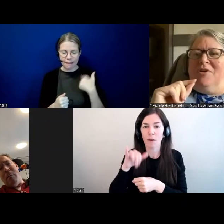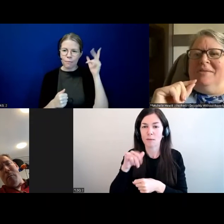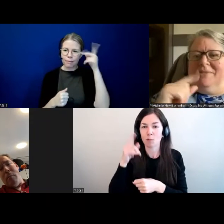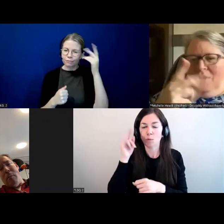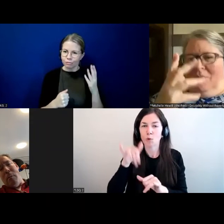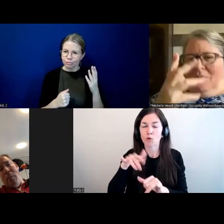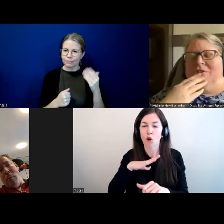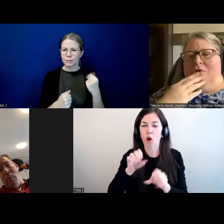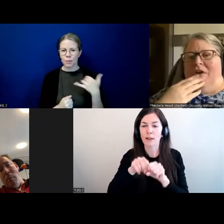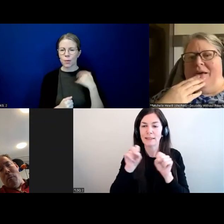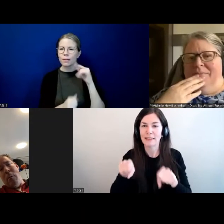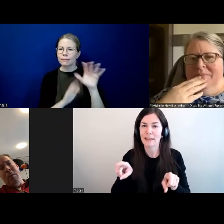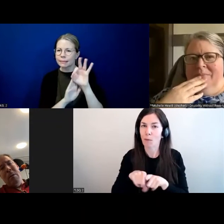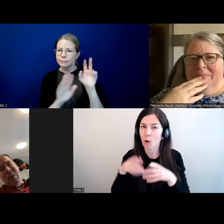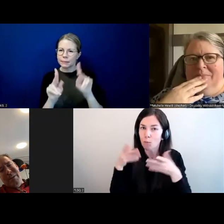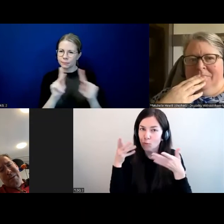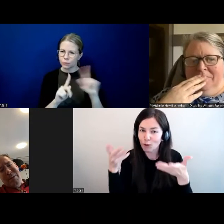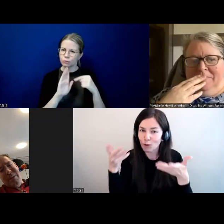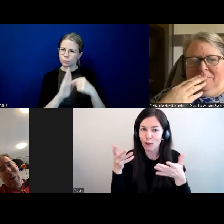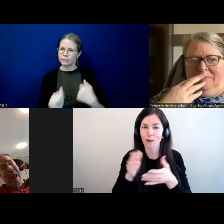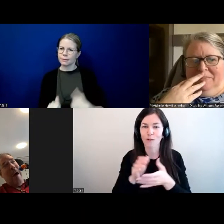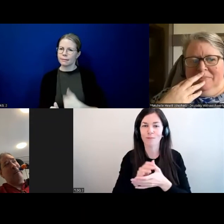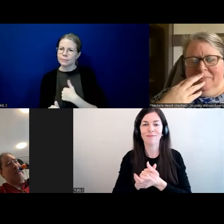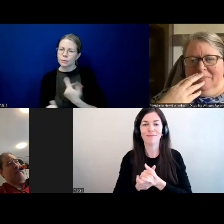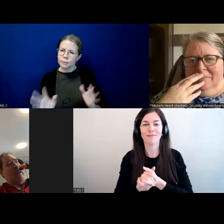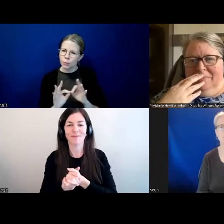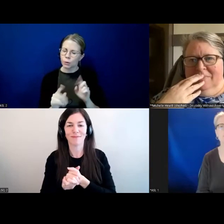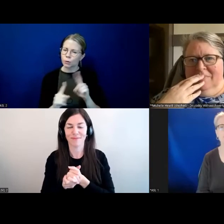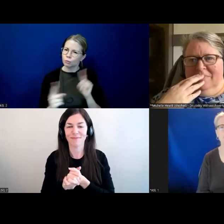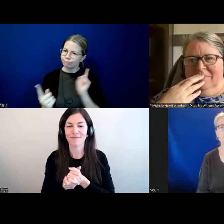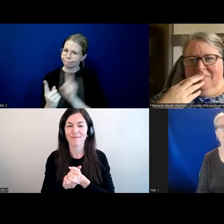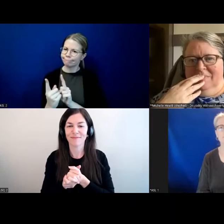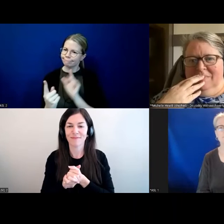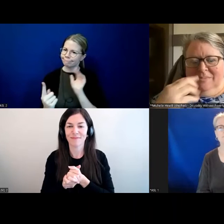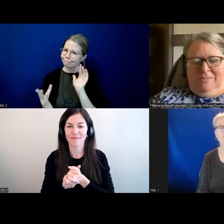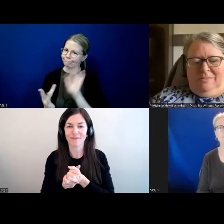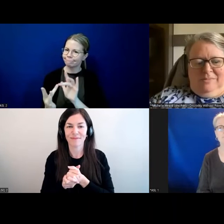I'M GOING TO GO - GREG. >> Greg McMeekin: I WAS GOING TO SAY TWO QUICK THINGS.